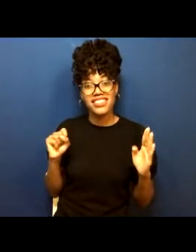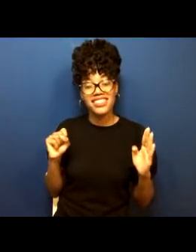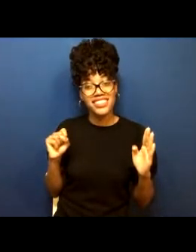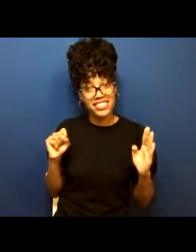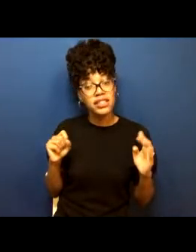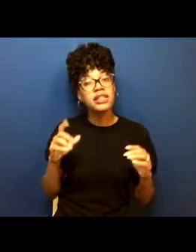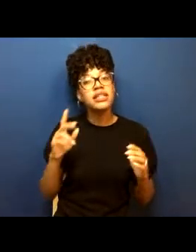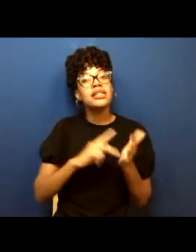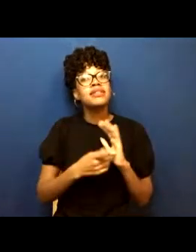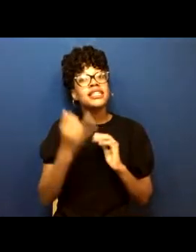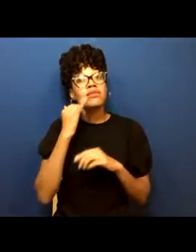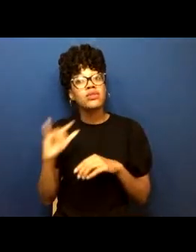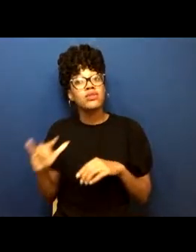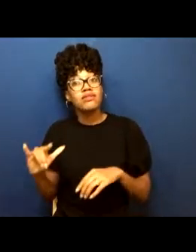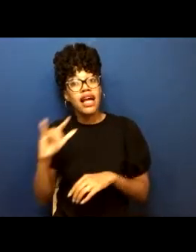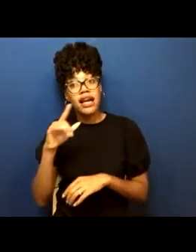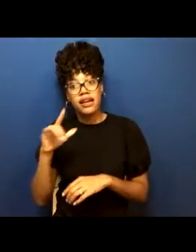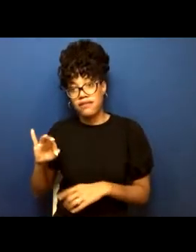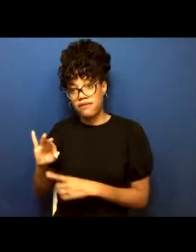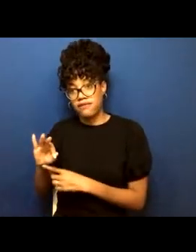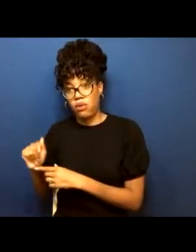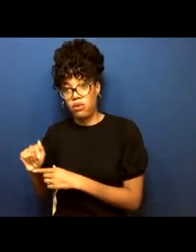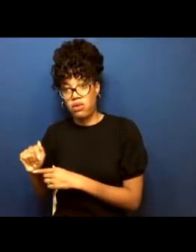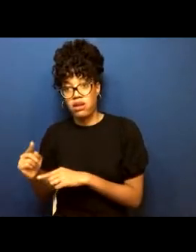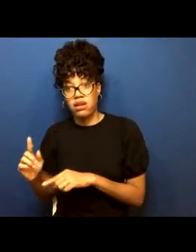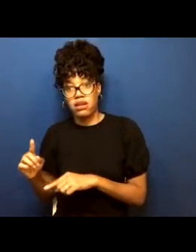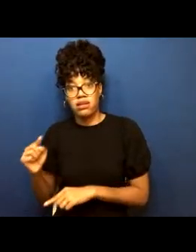from Seattle to Florida, which you can see on that dash line.